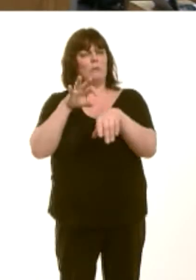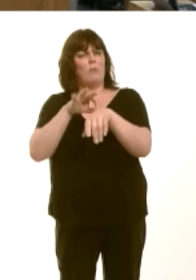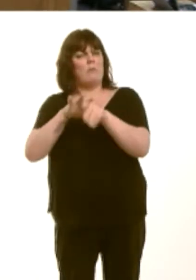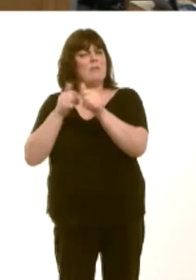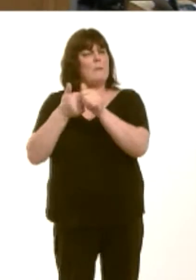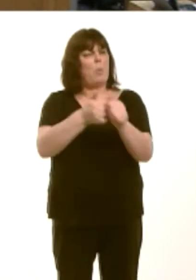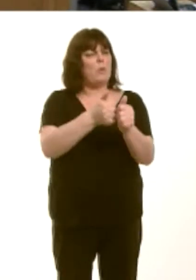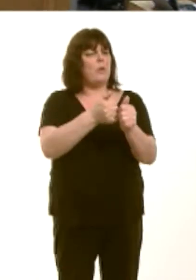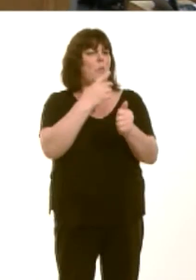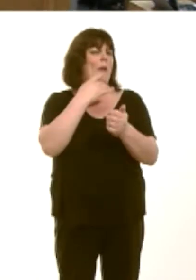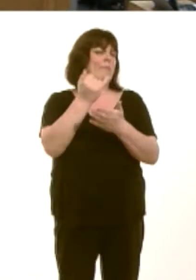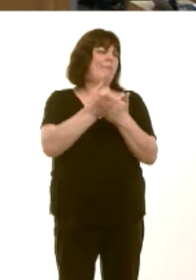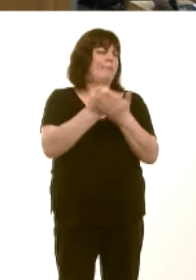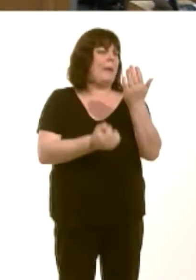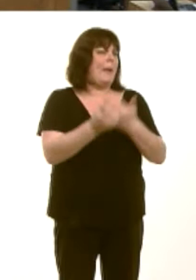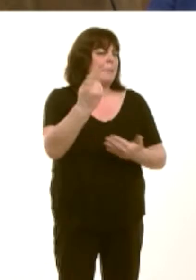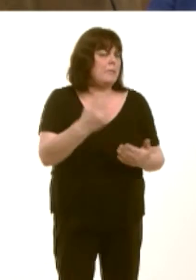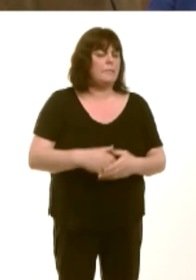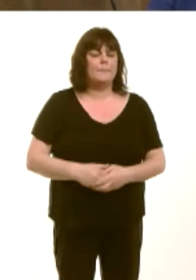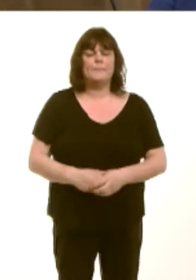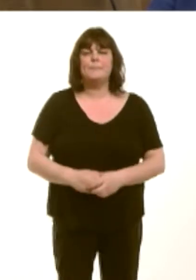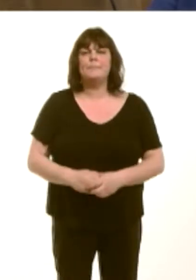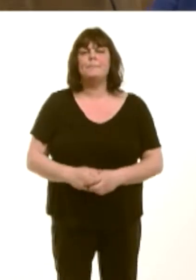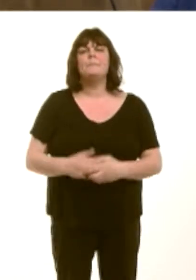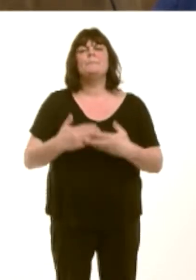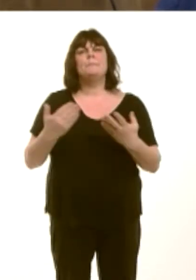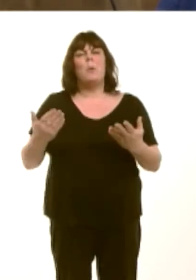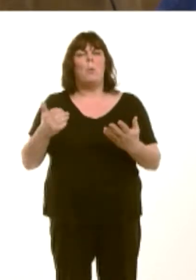Carwyn Jones: We expect local health boards, of course, to take the right steps to make